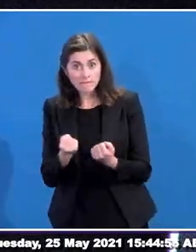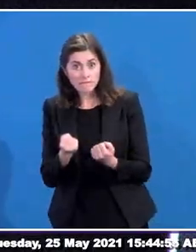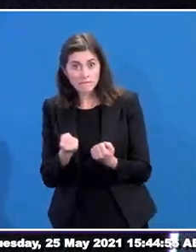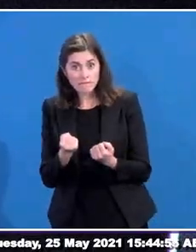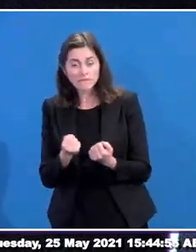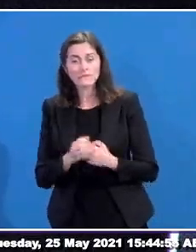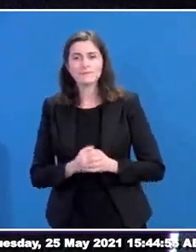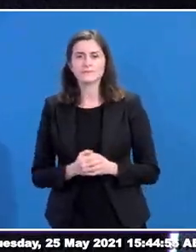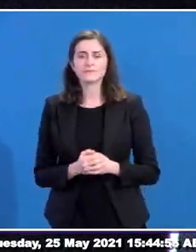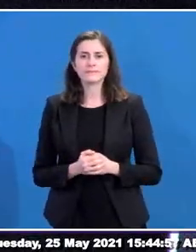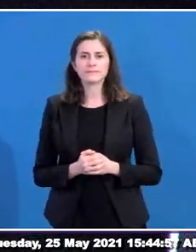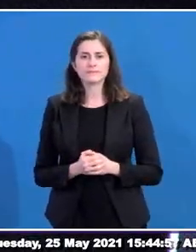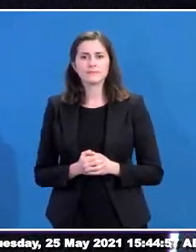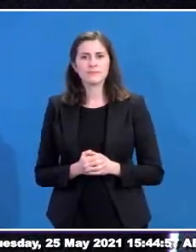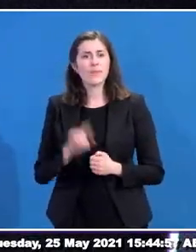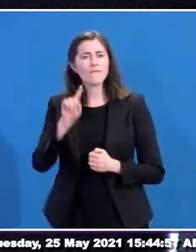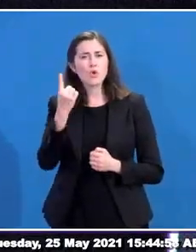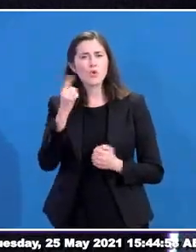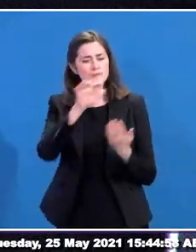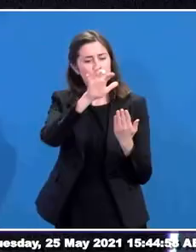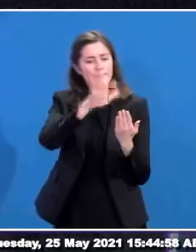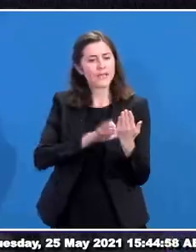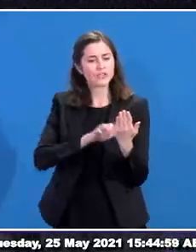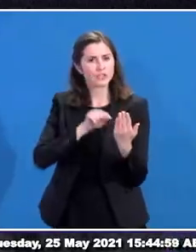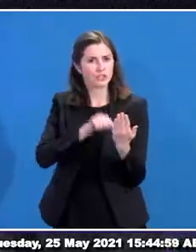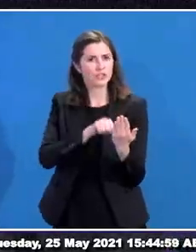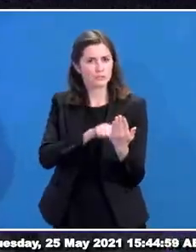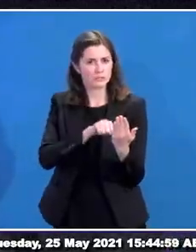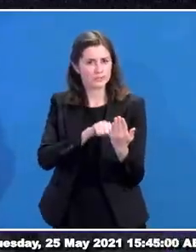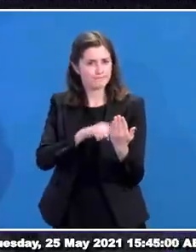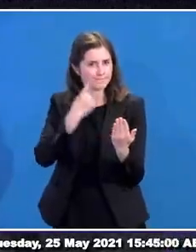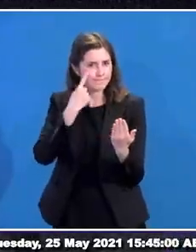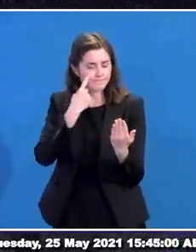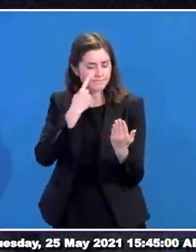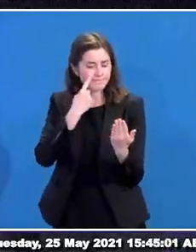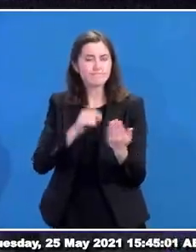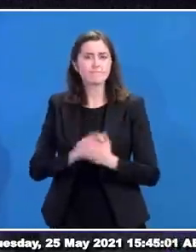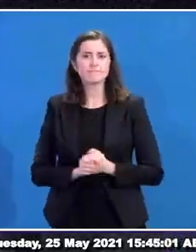Can I take you to the first page and I understand this report, you were